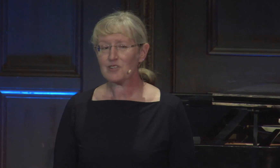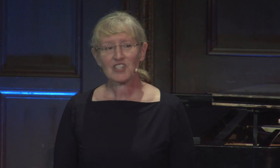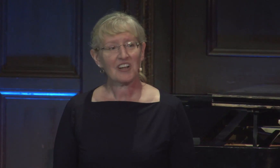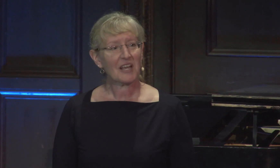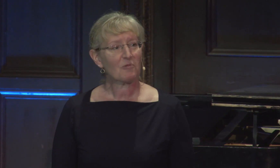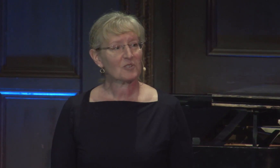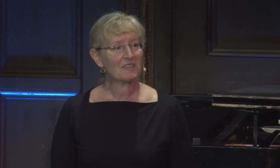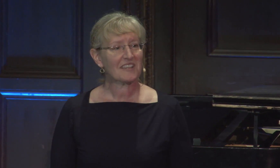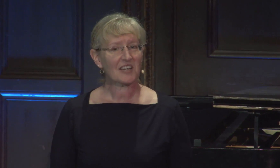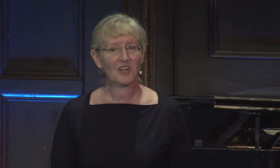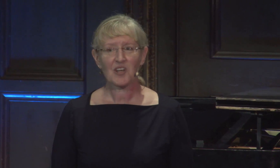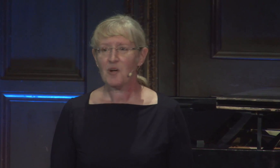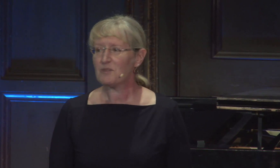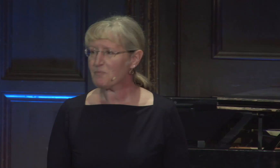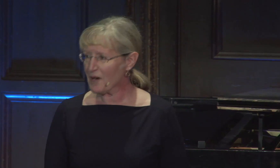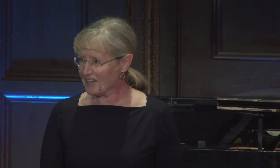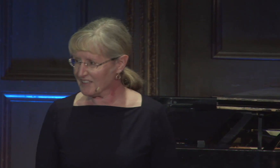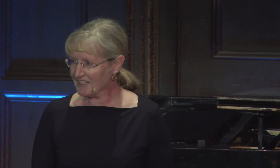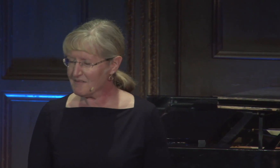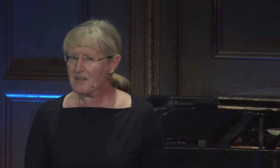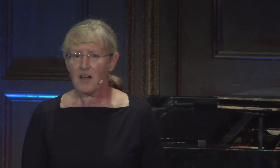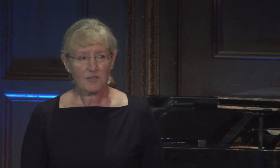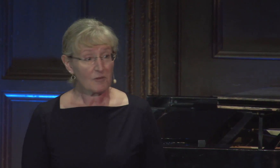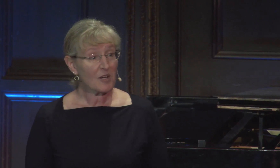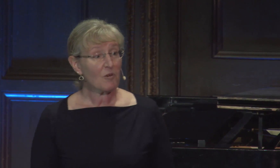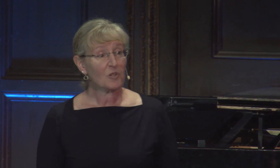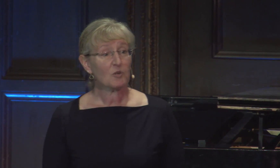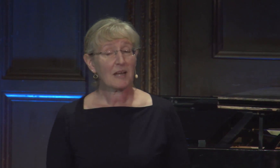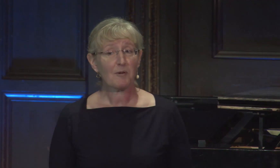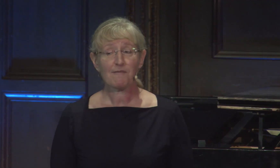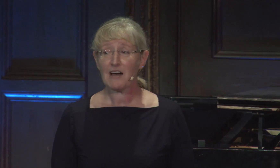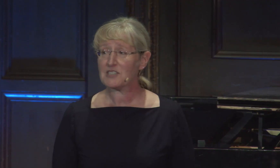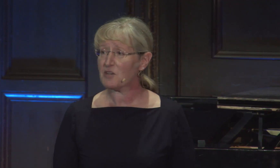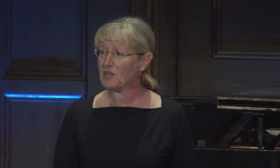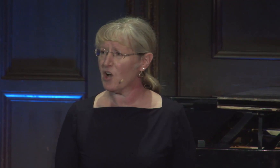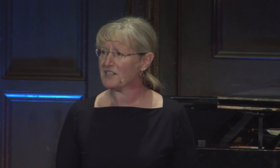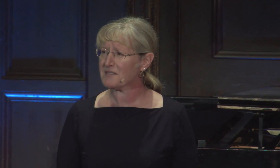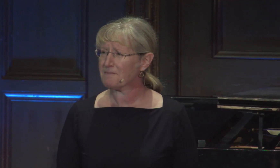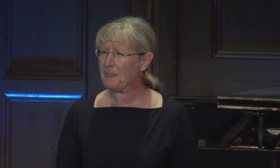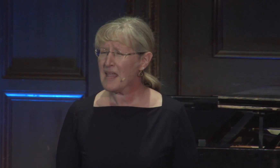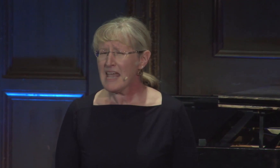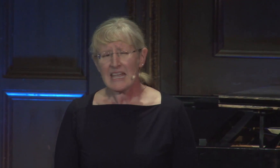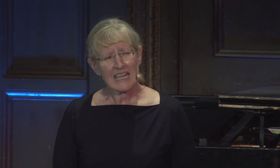And the first child I worked with there was Bradley, a three year old who had profound hearing loss.